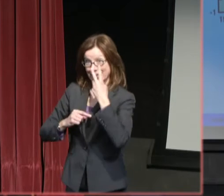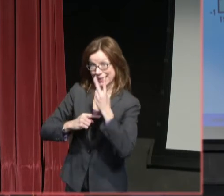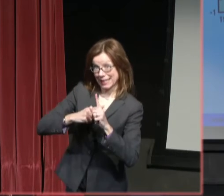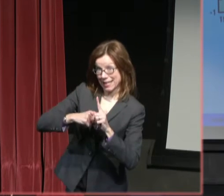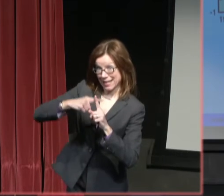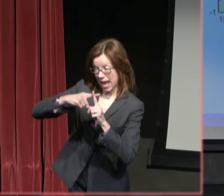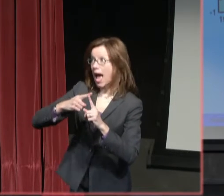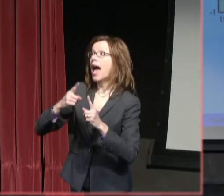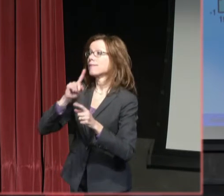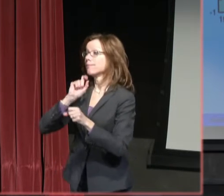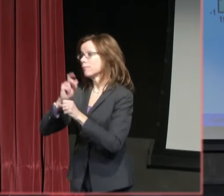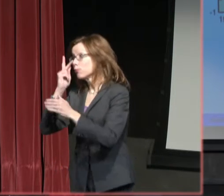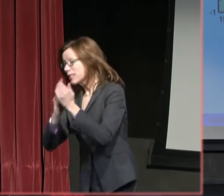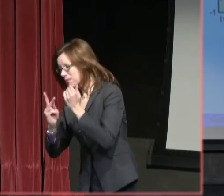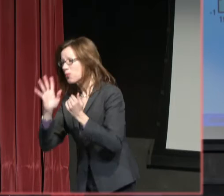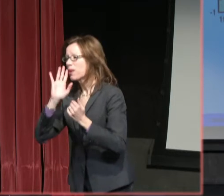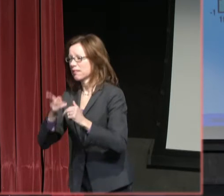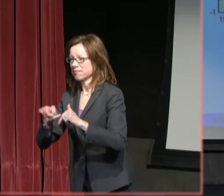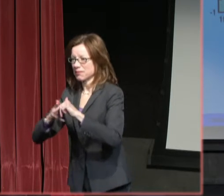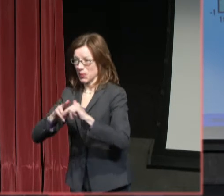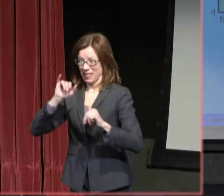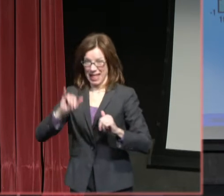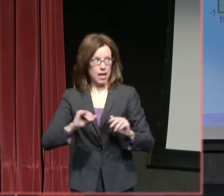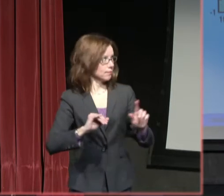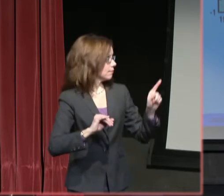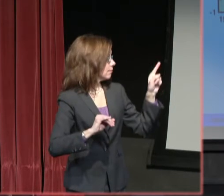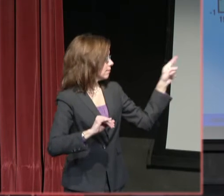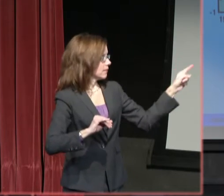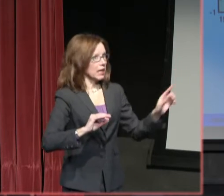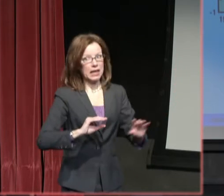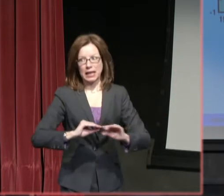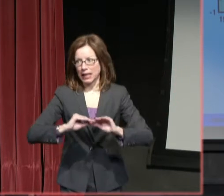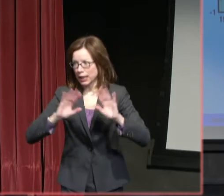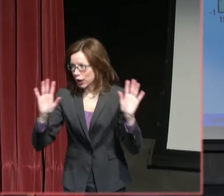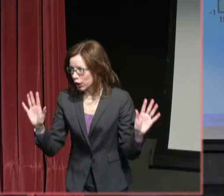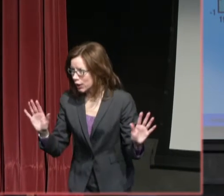So this slide very clearly shows that it's not natural events